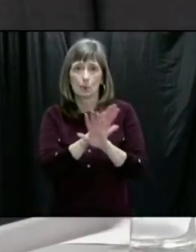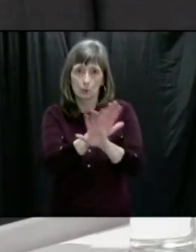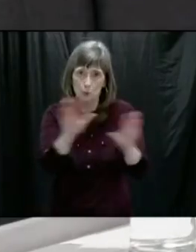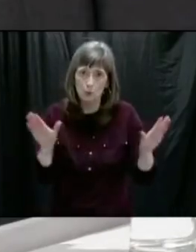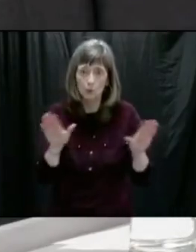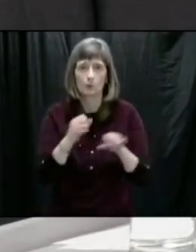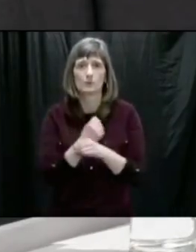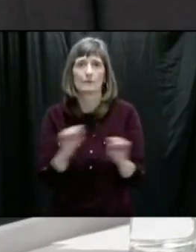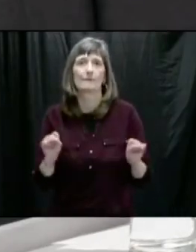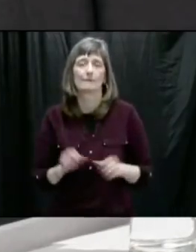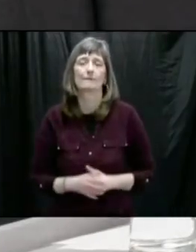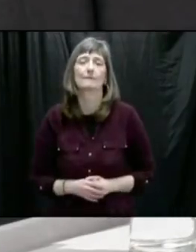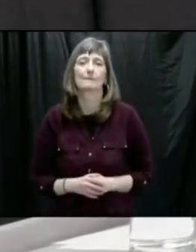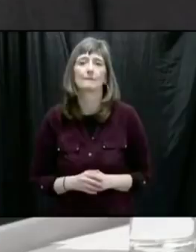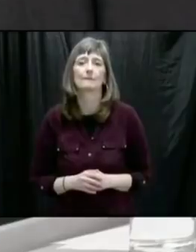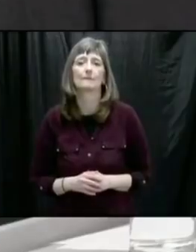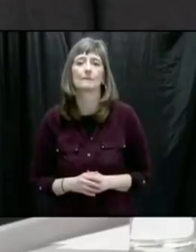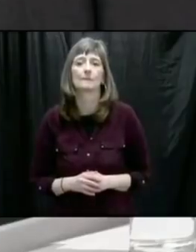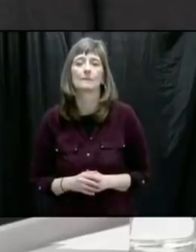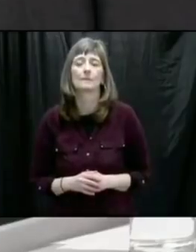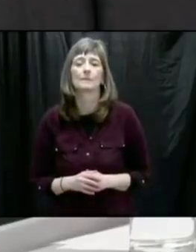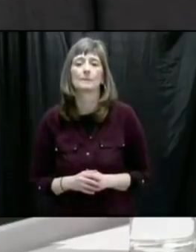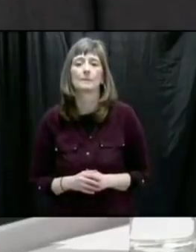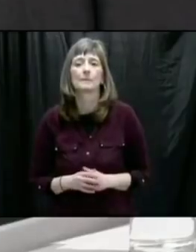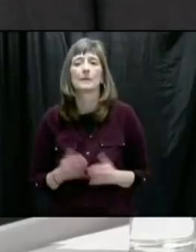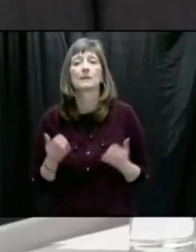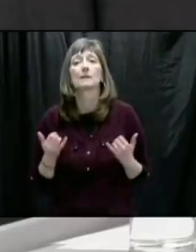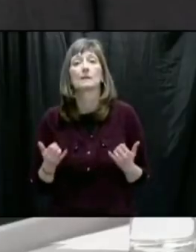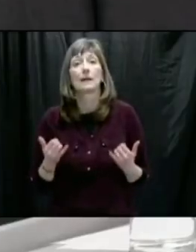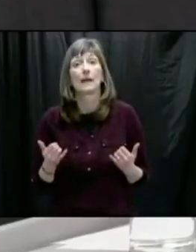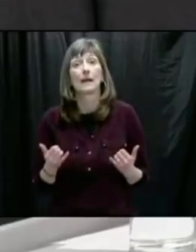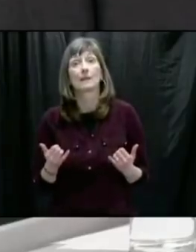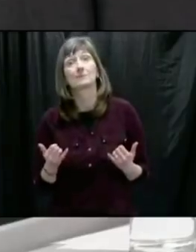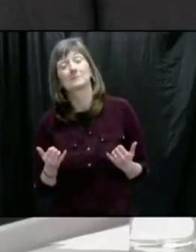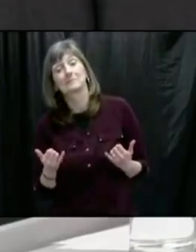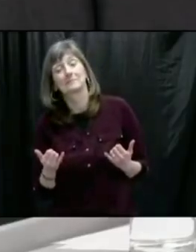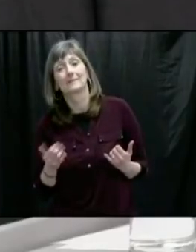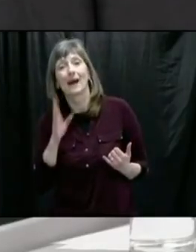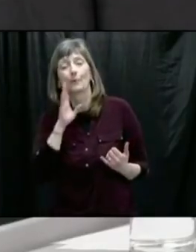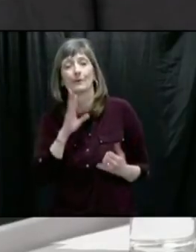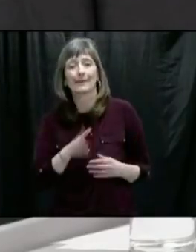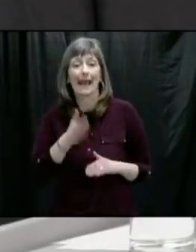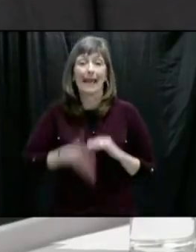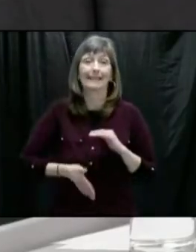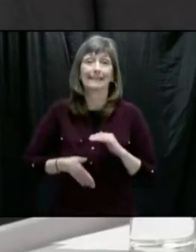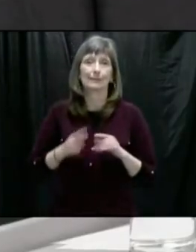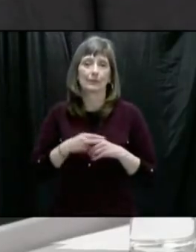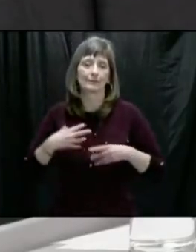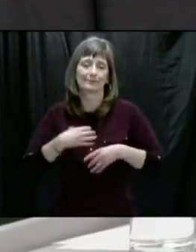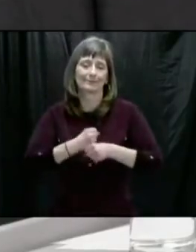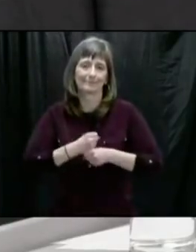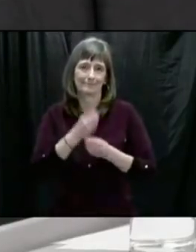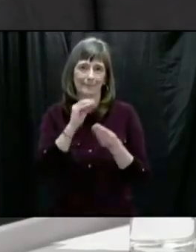YOU AND YOUR LOVED ONES SAFE.